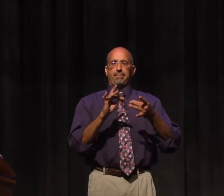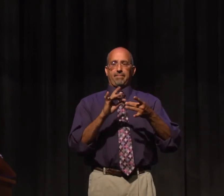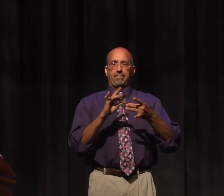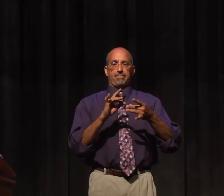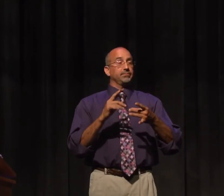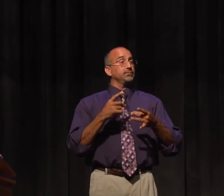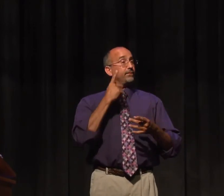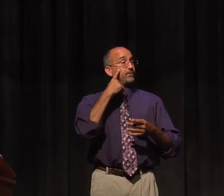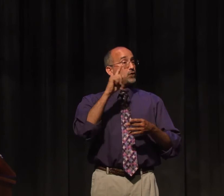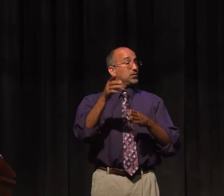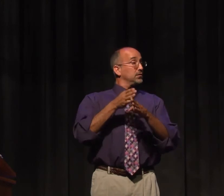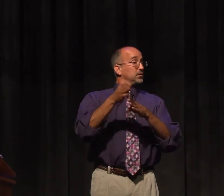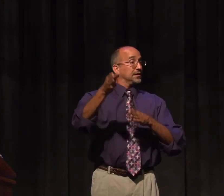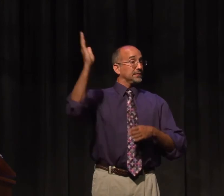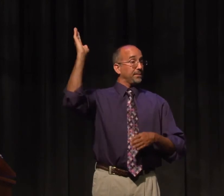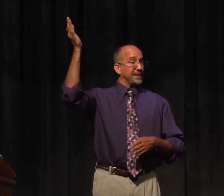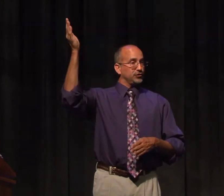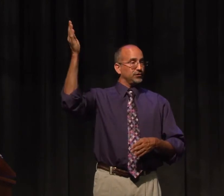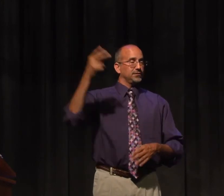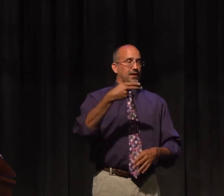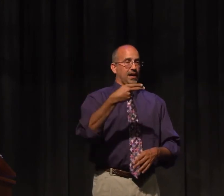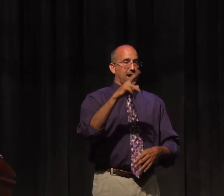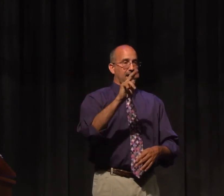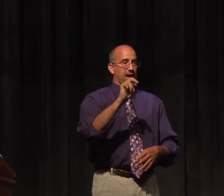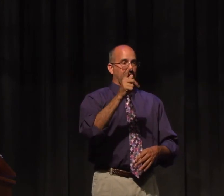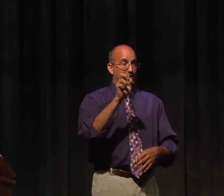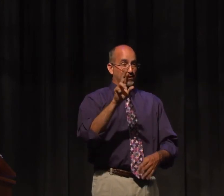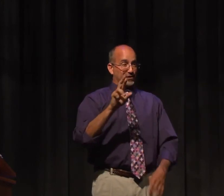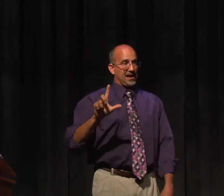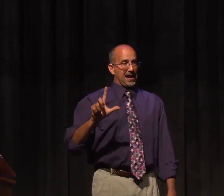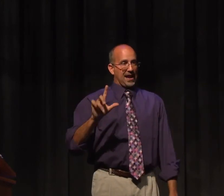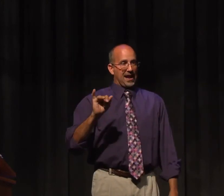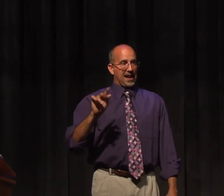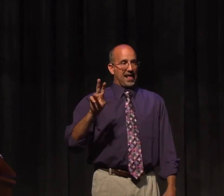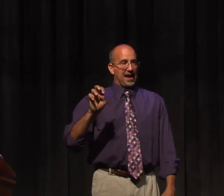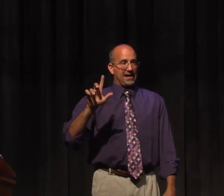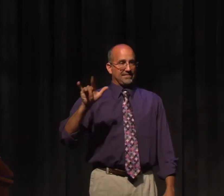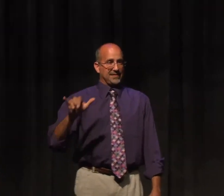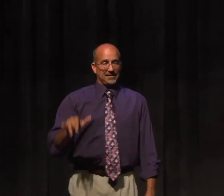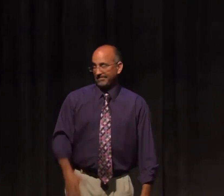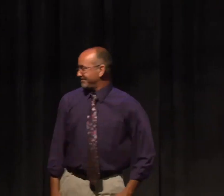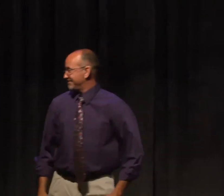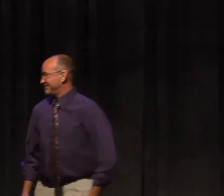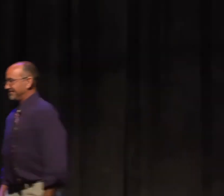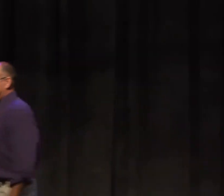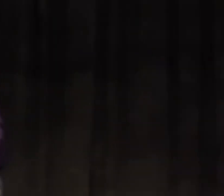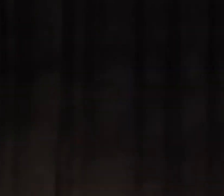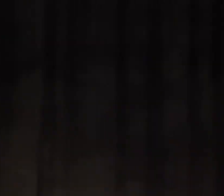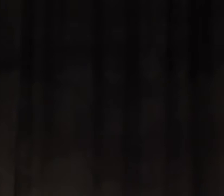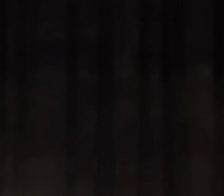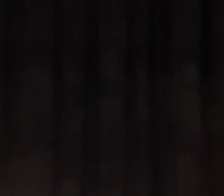I will let him mention for our main speech. Hunter Lively